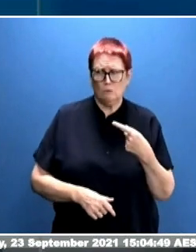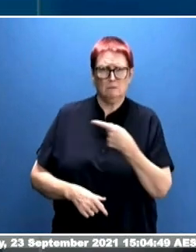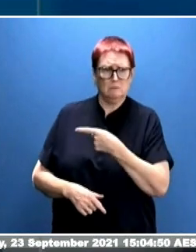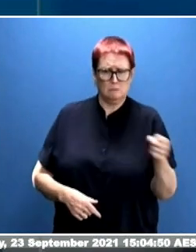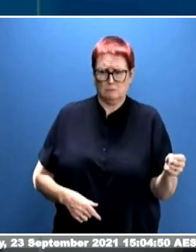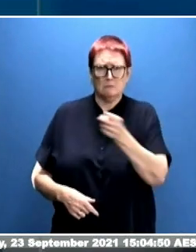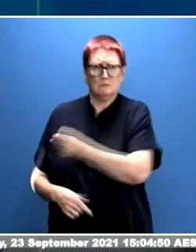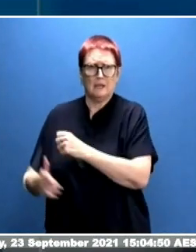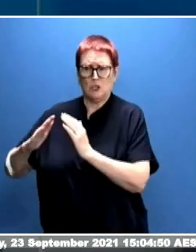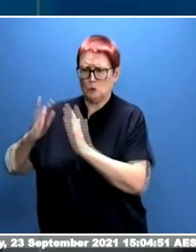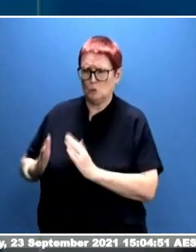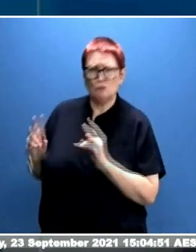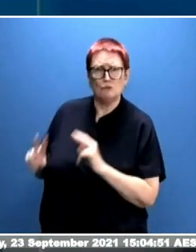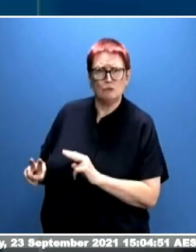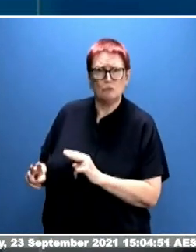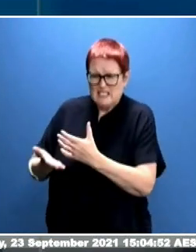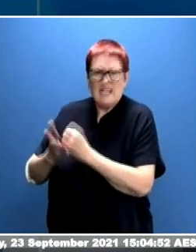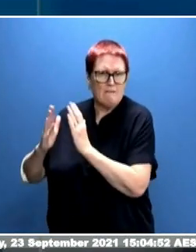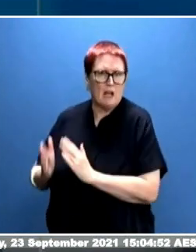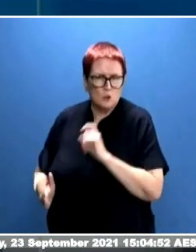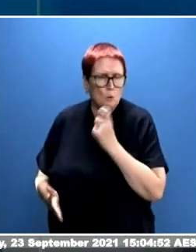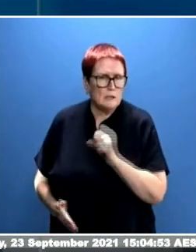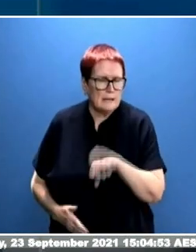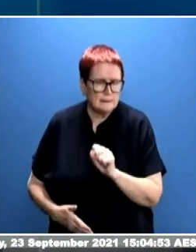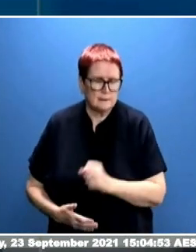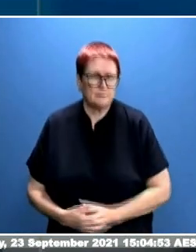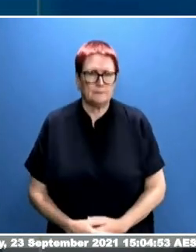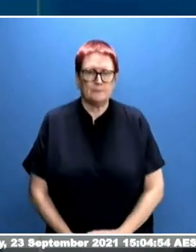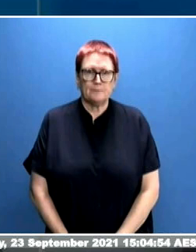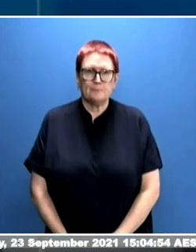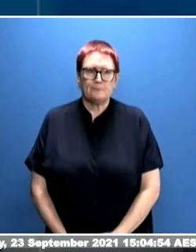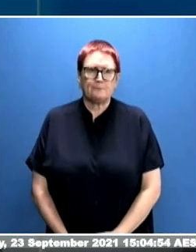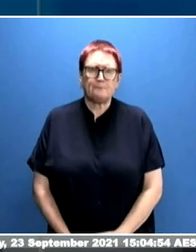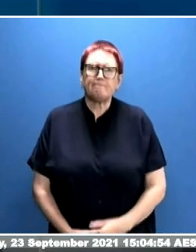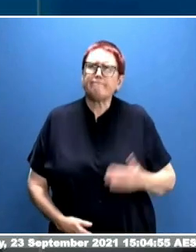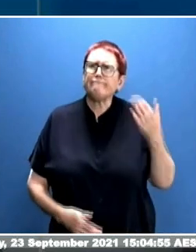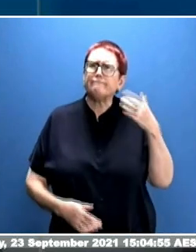Ms Kerr, one of the points that was raised by Mr Espie on behalf of